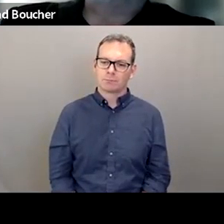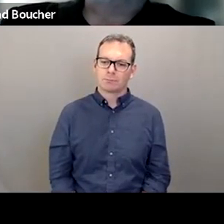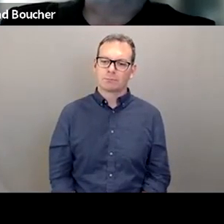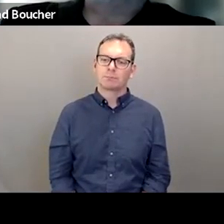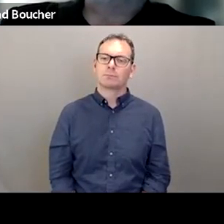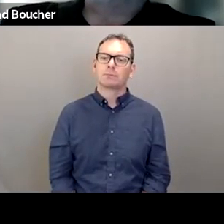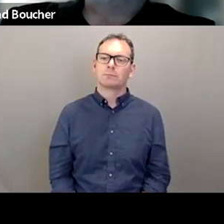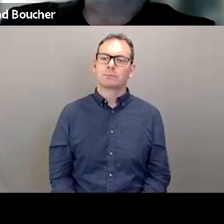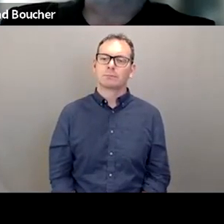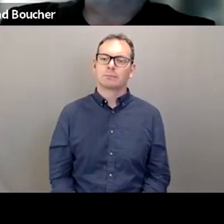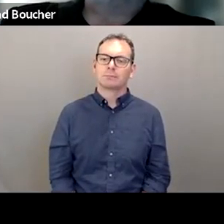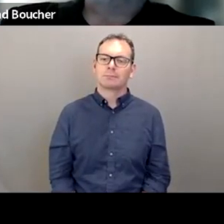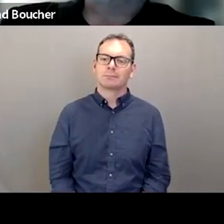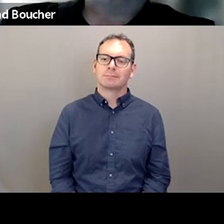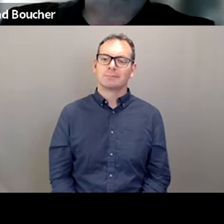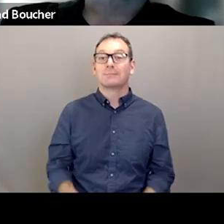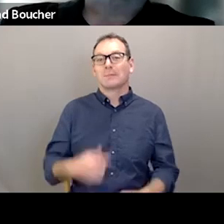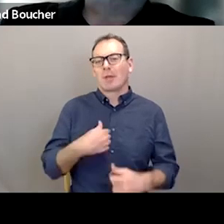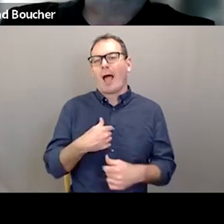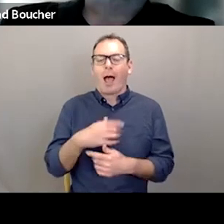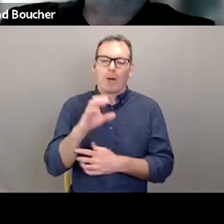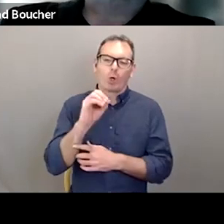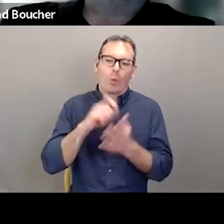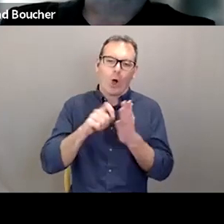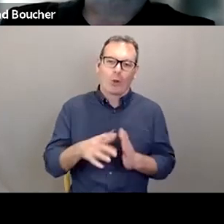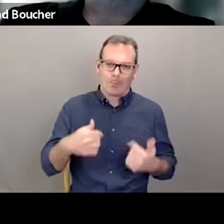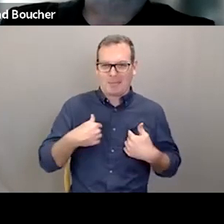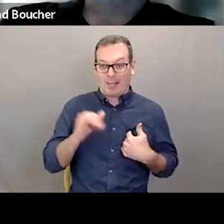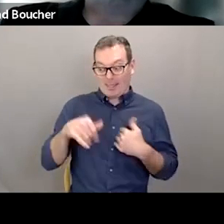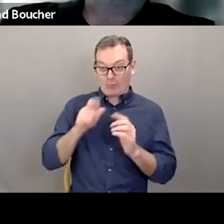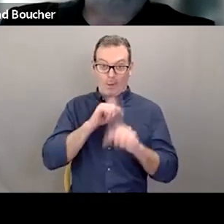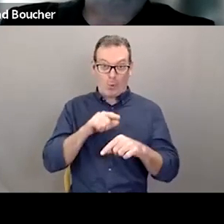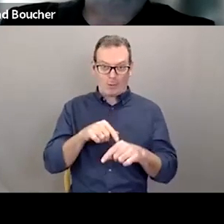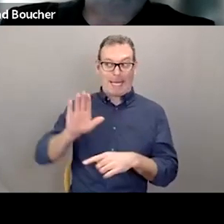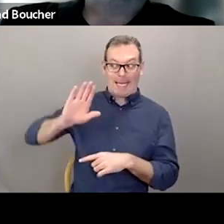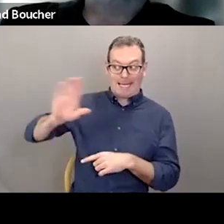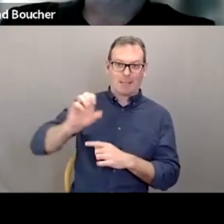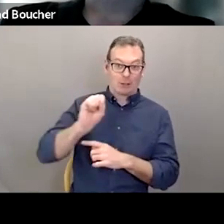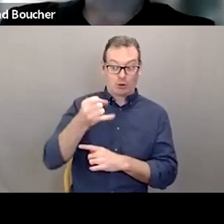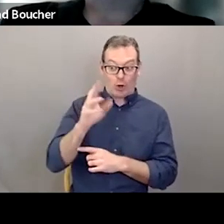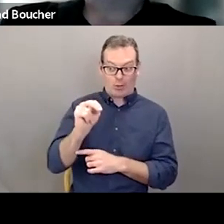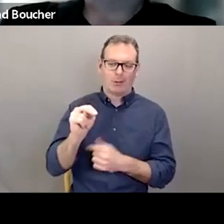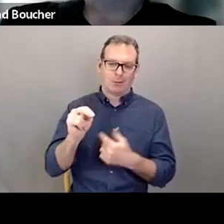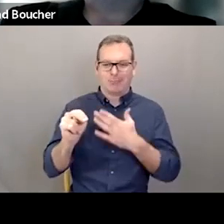oh that's I’m a co-author of that report so what I said it's what I just said it's my opinion as well